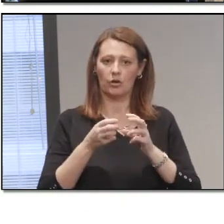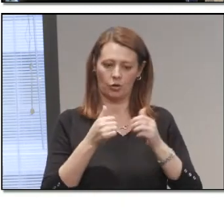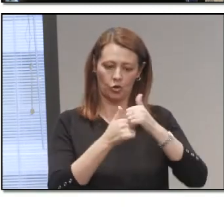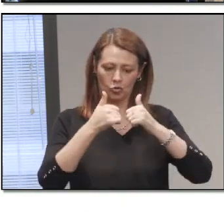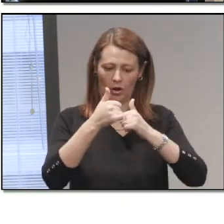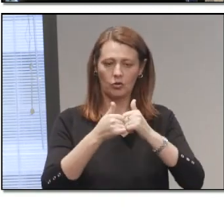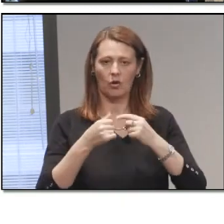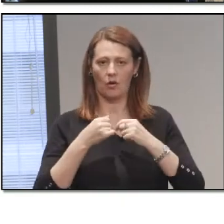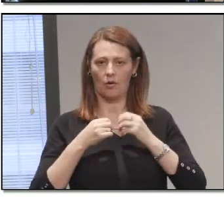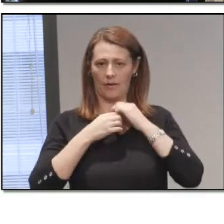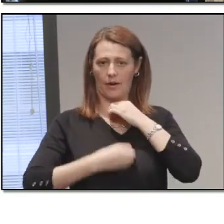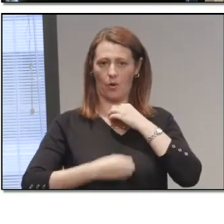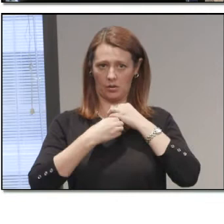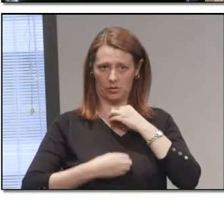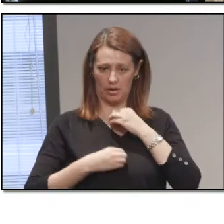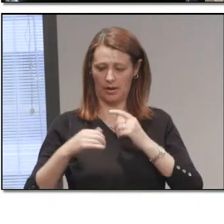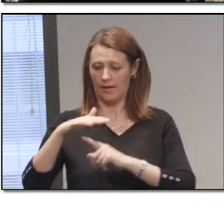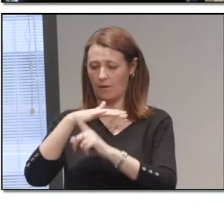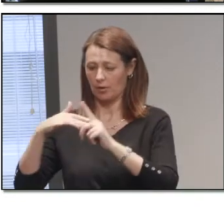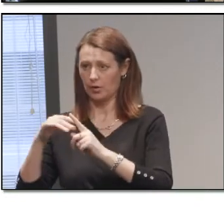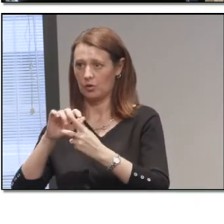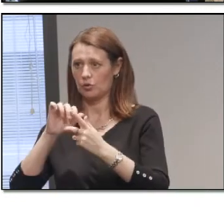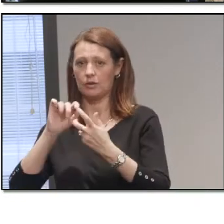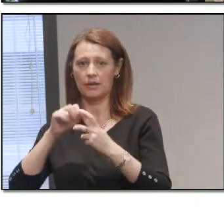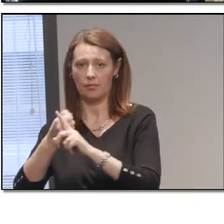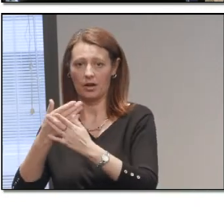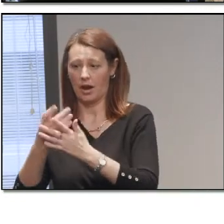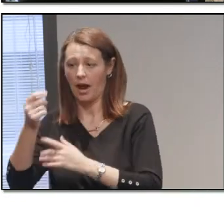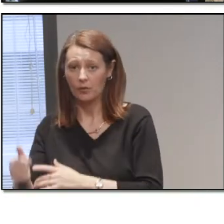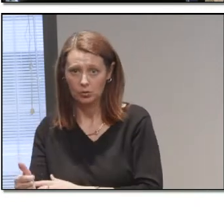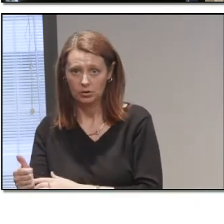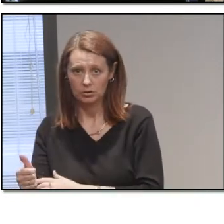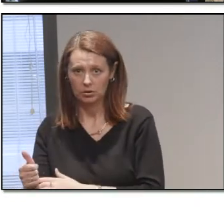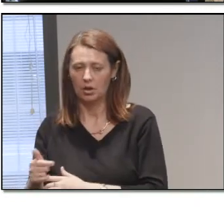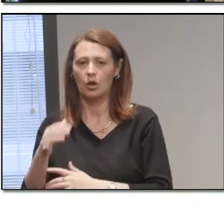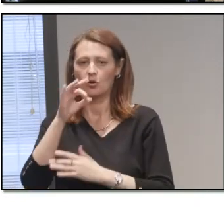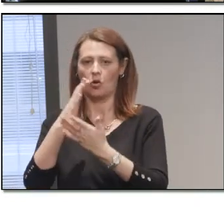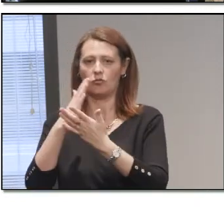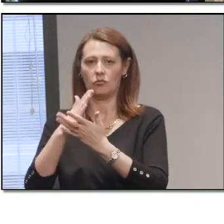Environmental exposures that occur after that are not likely to fundamentally alter the structure